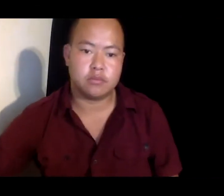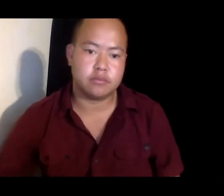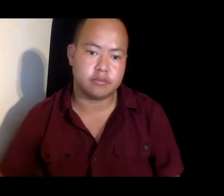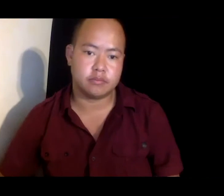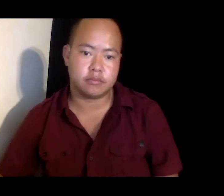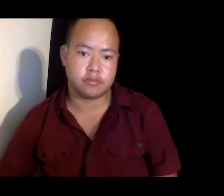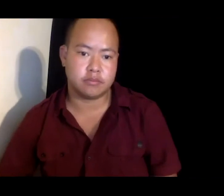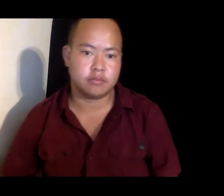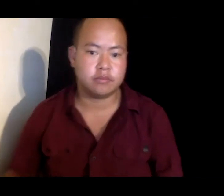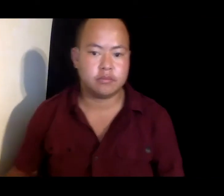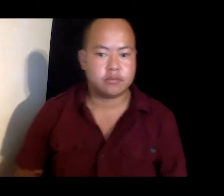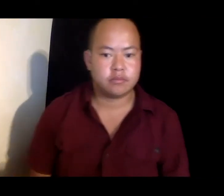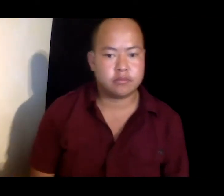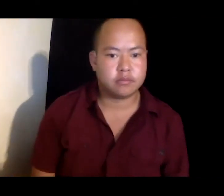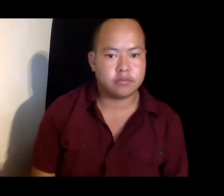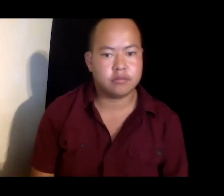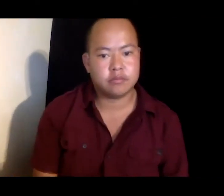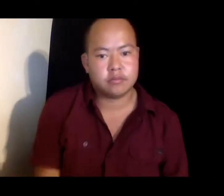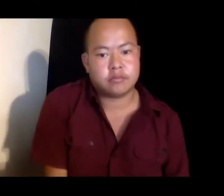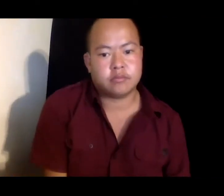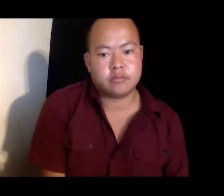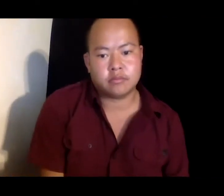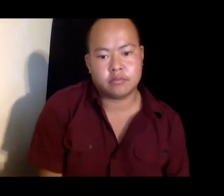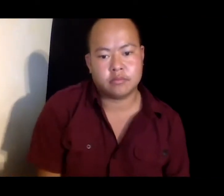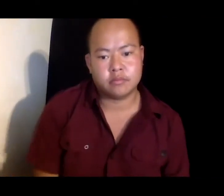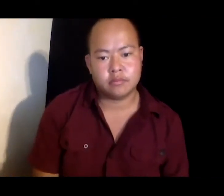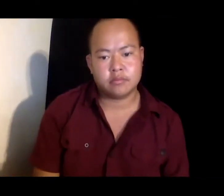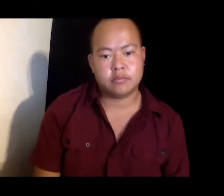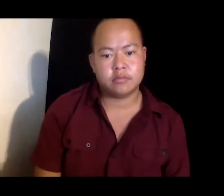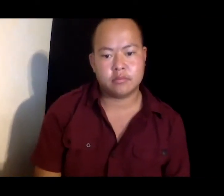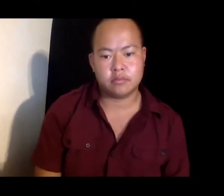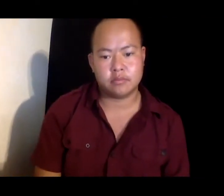helping ex offenders with the process